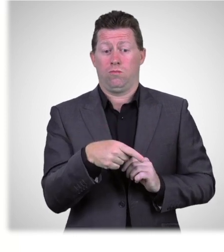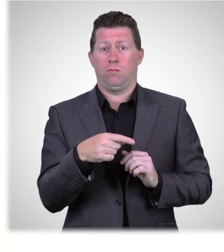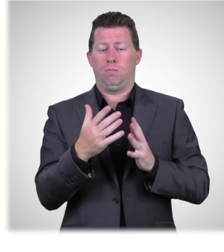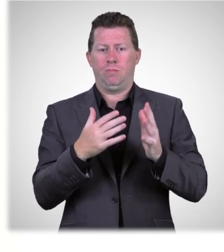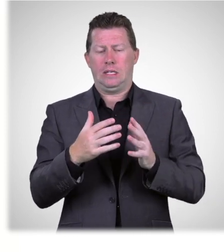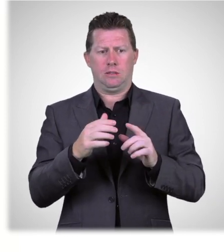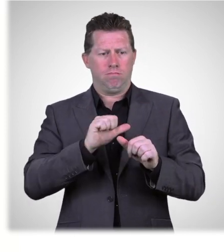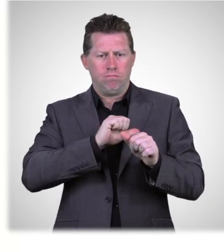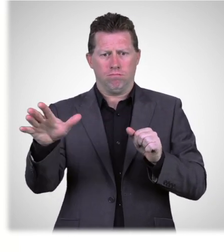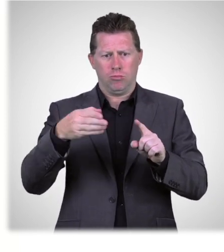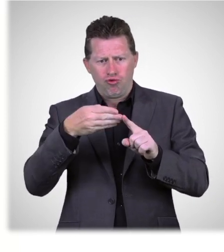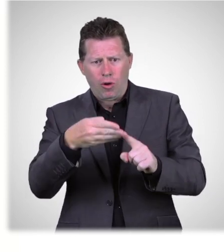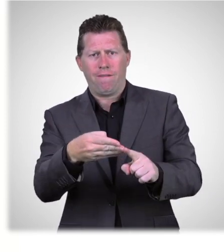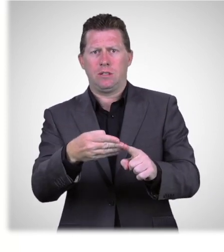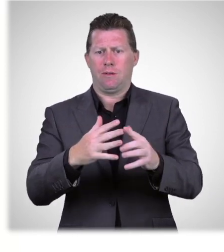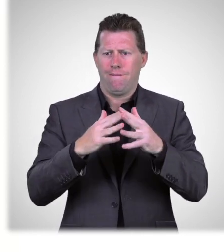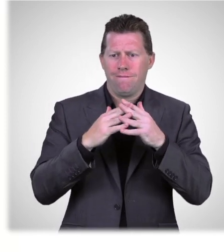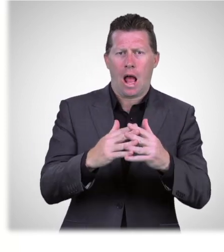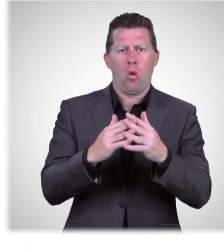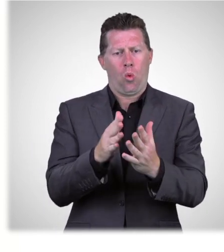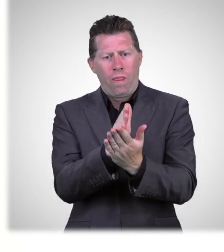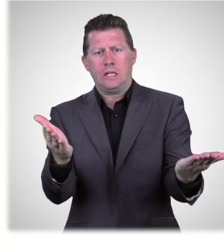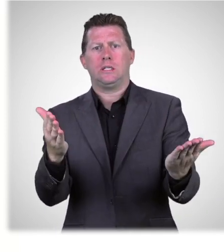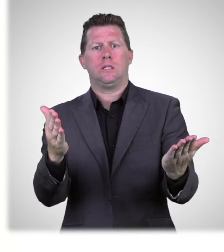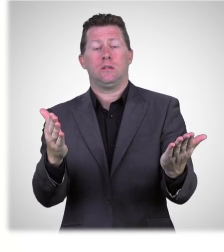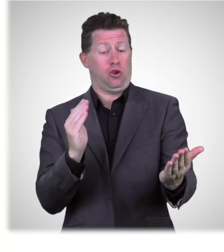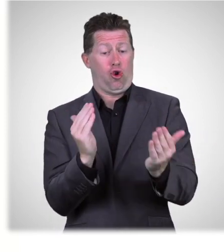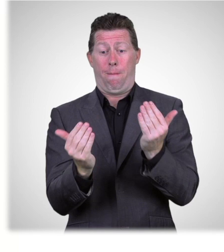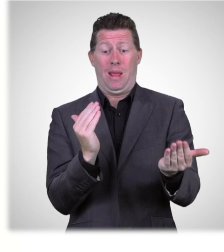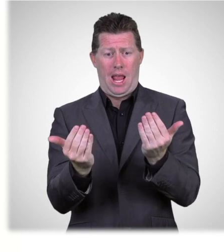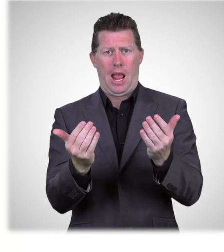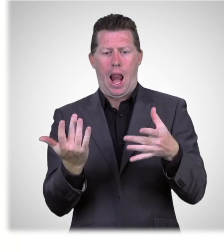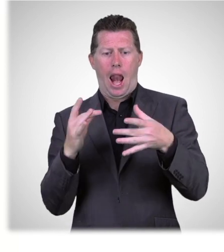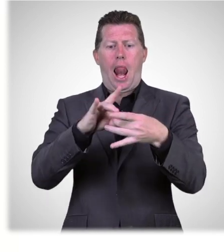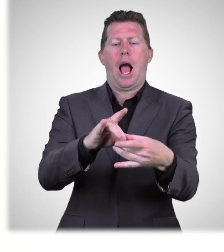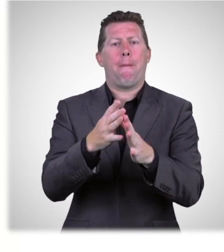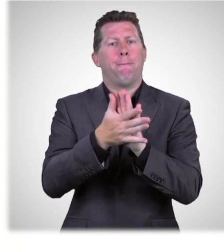optimised relevance, value and authenticity, we're using comparison to build meaning for students so